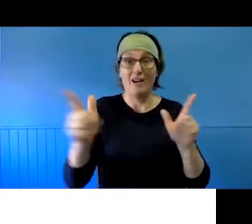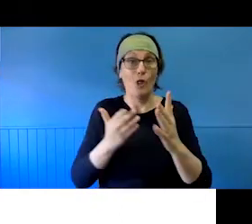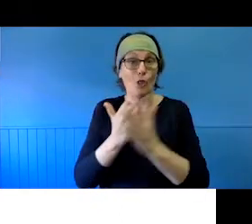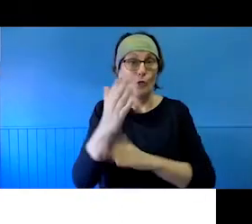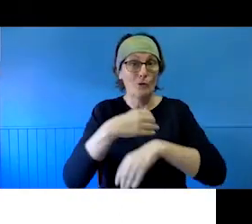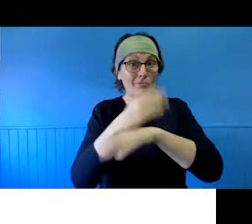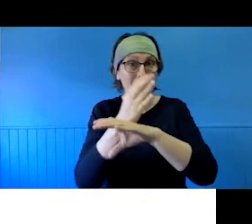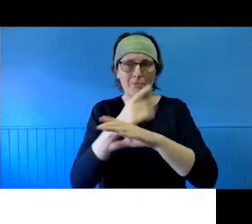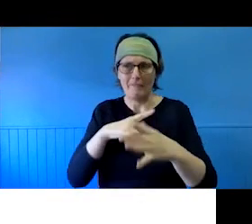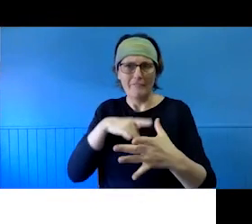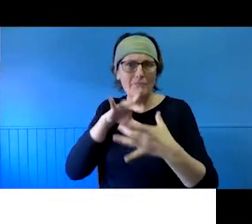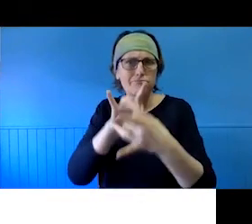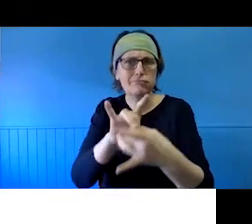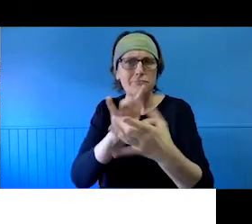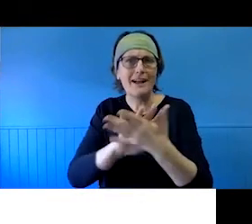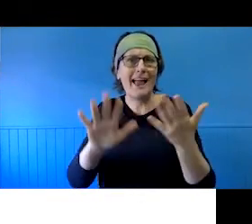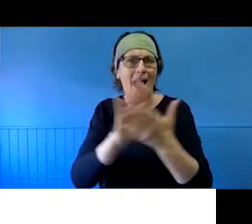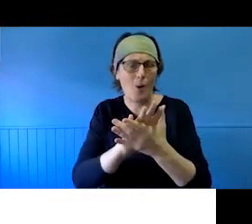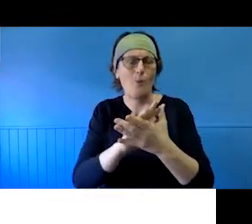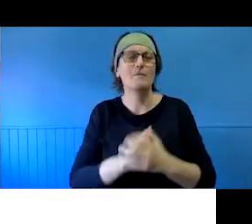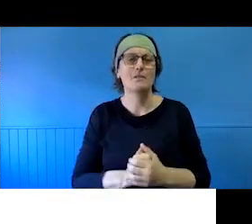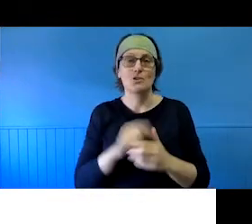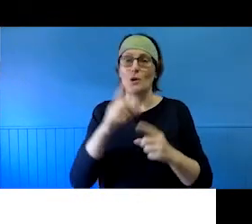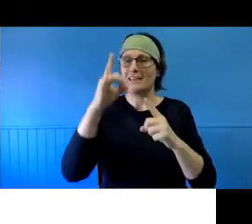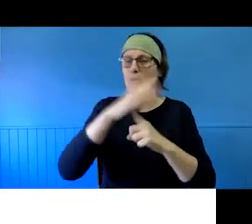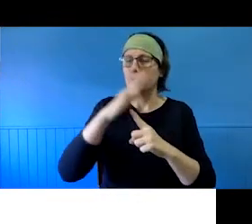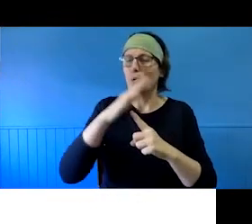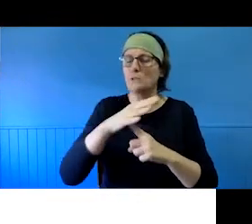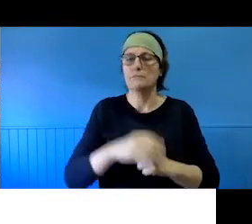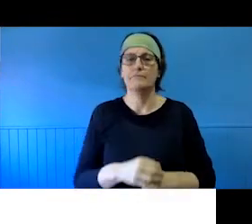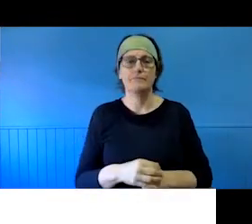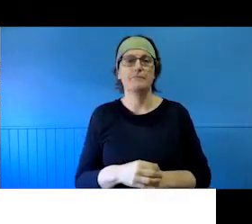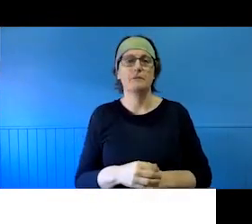screen, and a camera. So that's a really important aspect. Then we'll